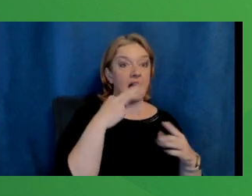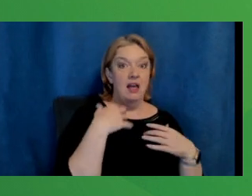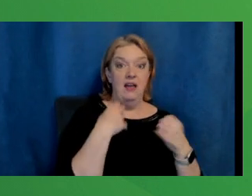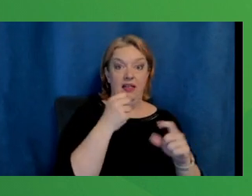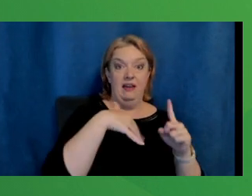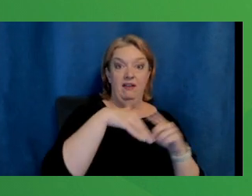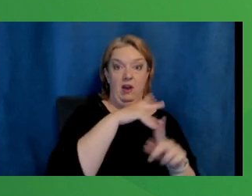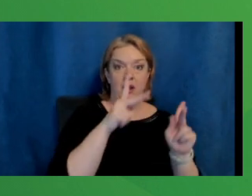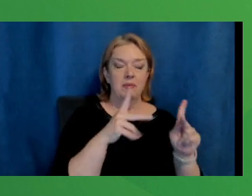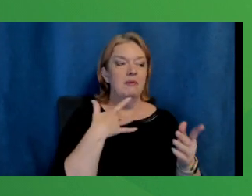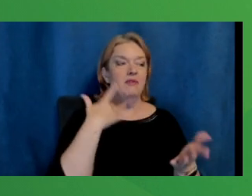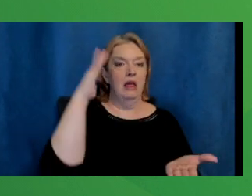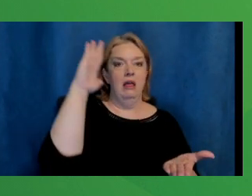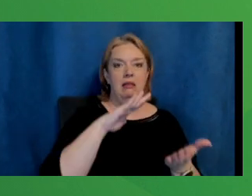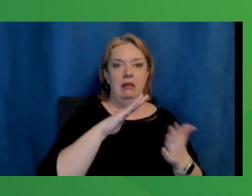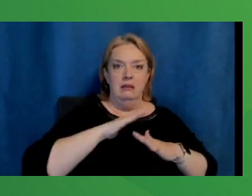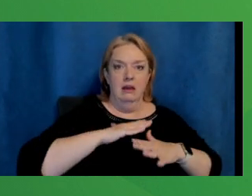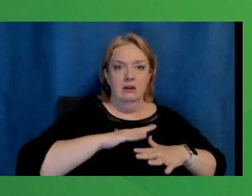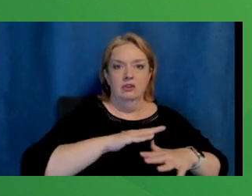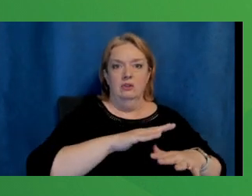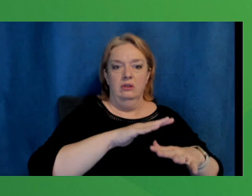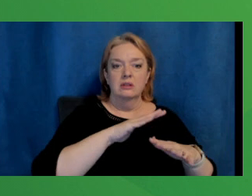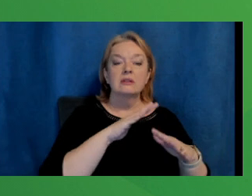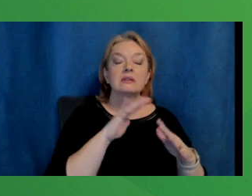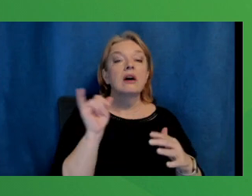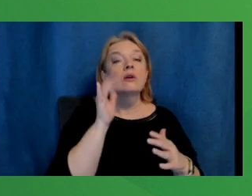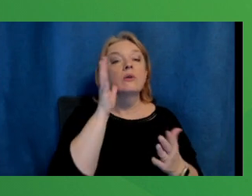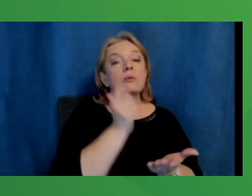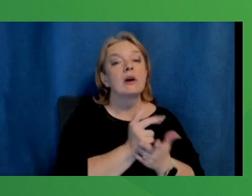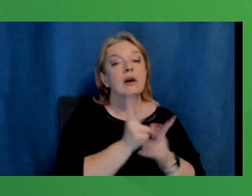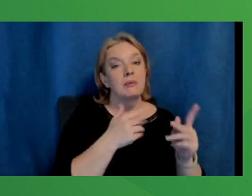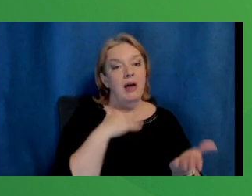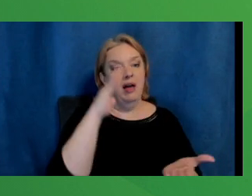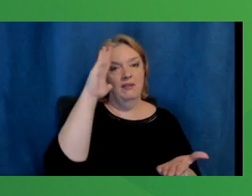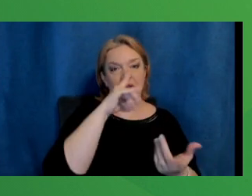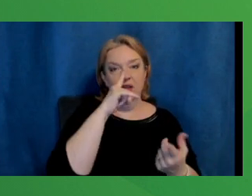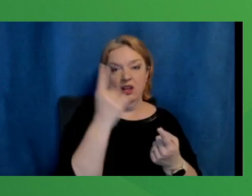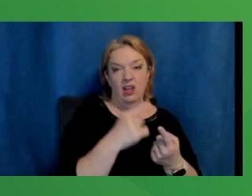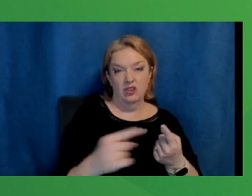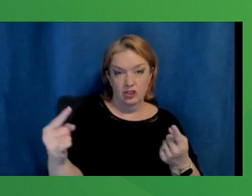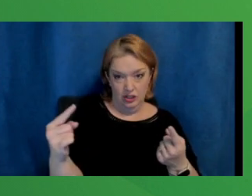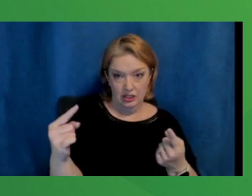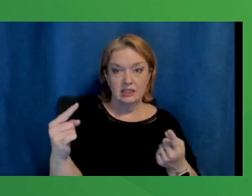anxious. It will also help people have less allergic reactions. Healthy environments will